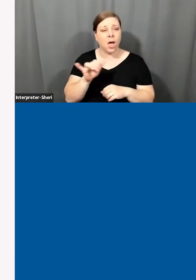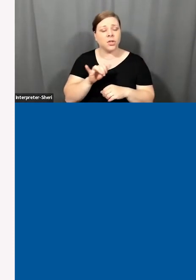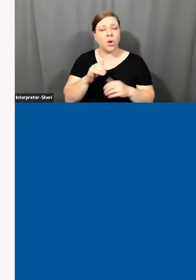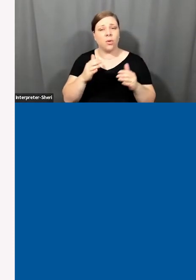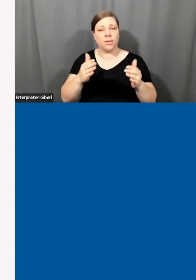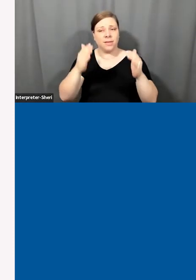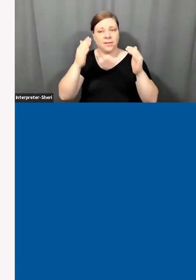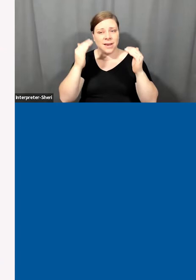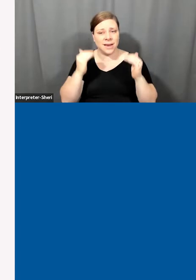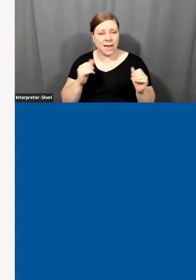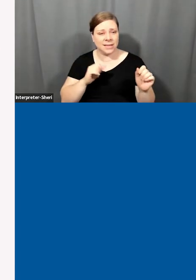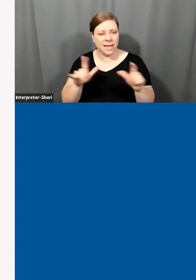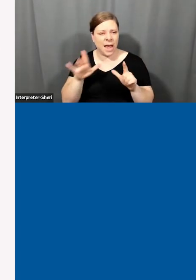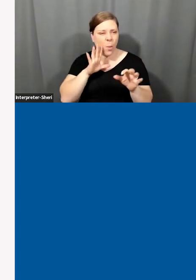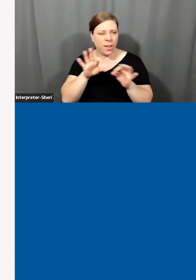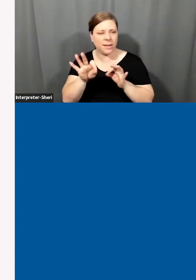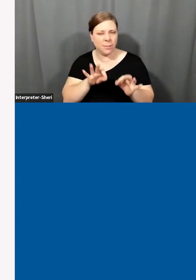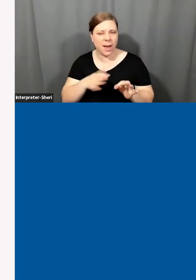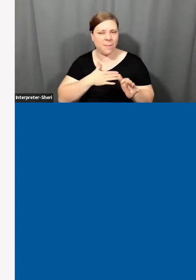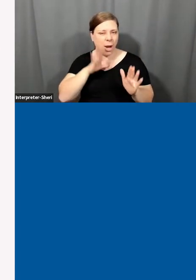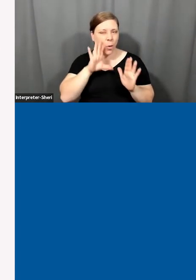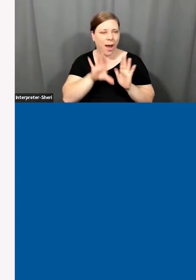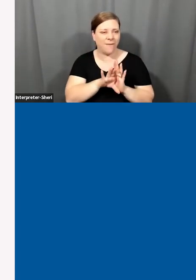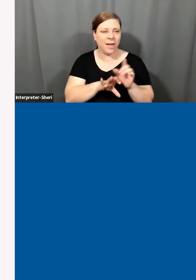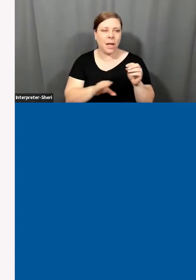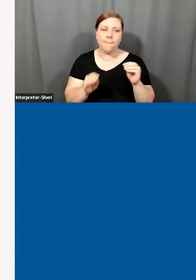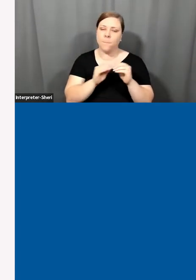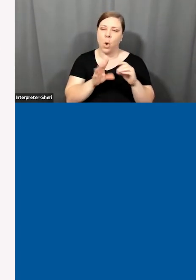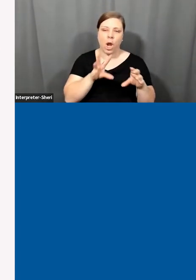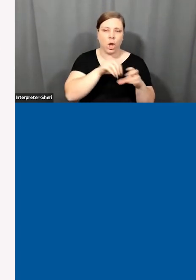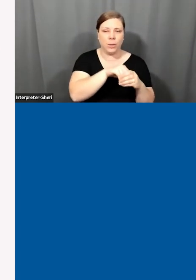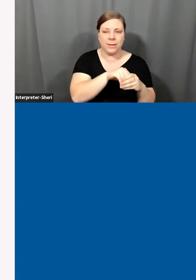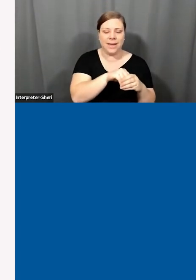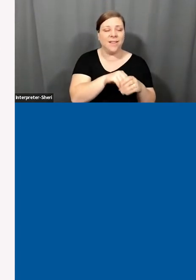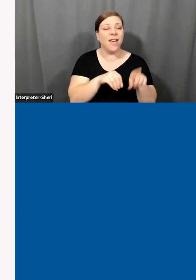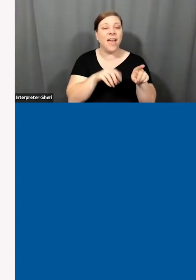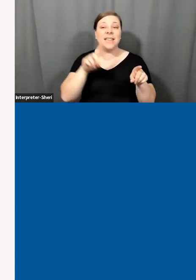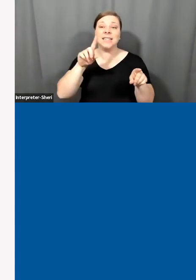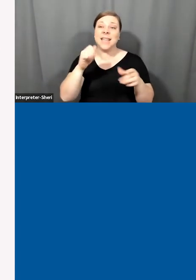'cause that's in the image description, but it's way more inclusive graphic from a disabled artist, yours truly